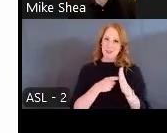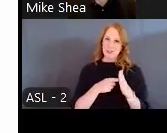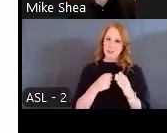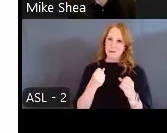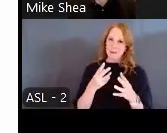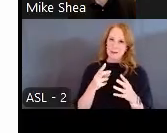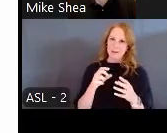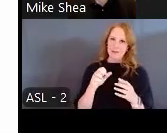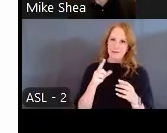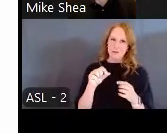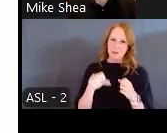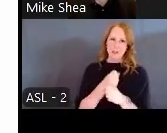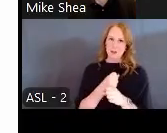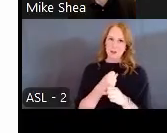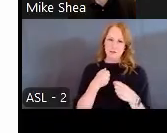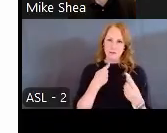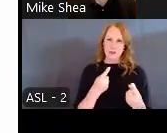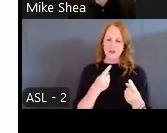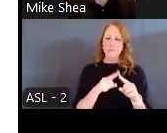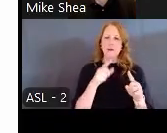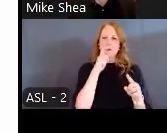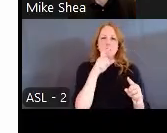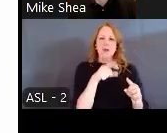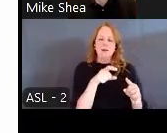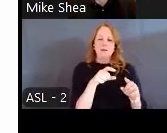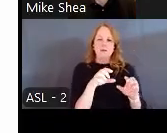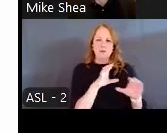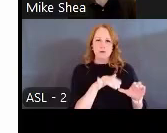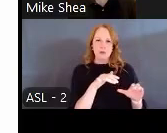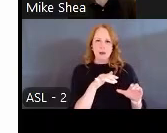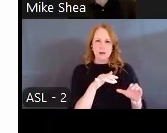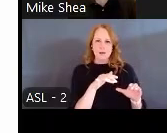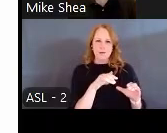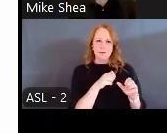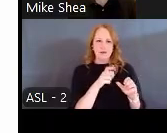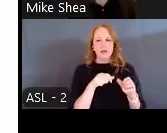don't have to take decades in order to get things off the ground. You can learn from and apply the